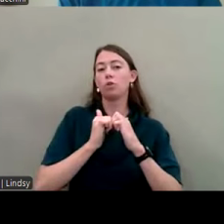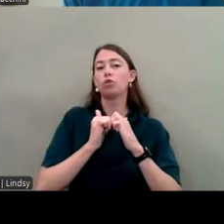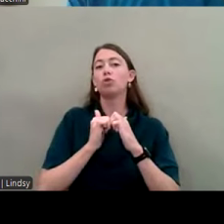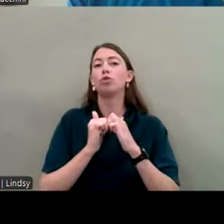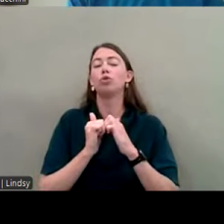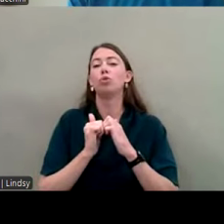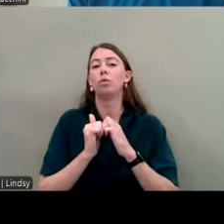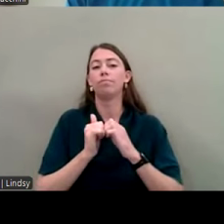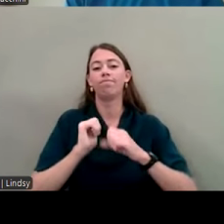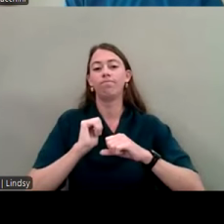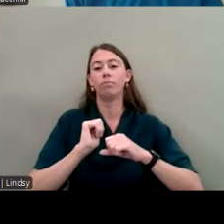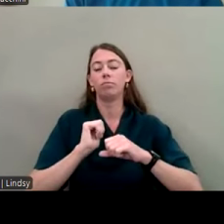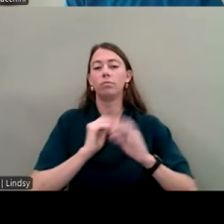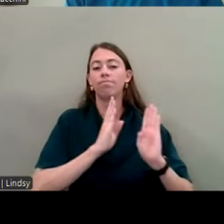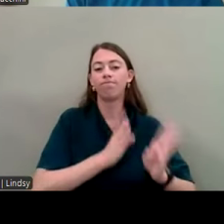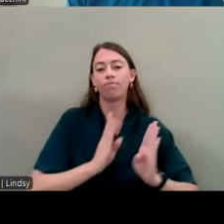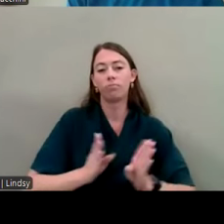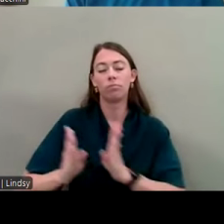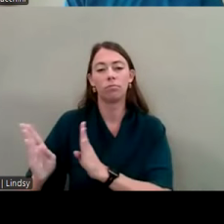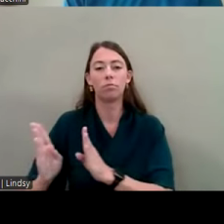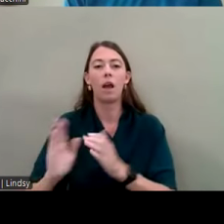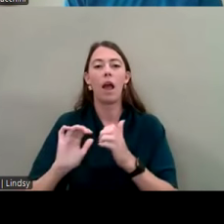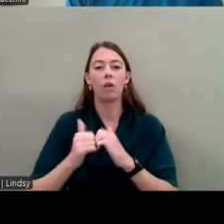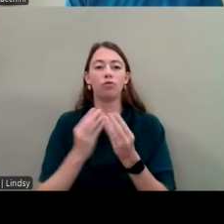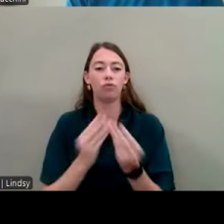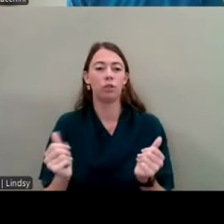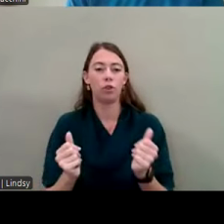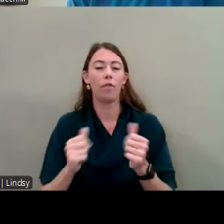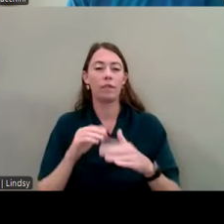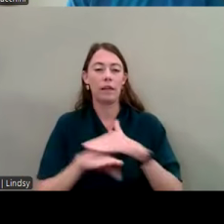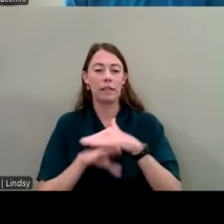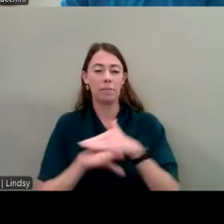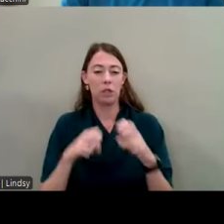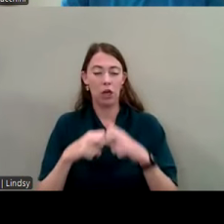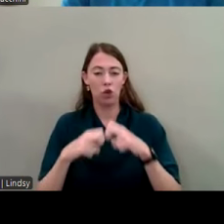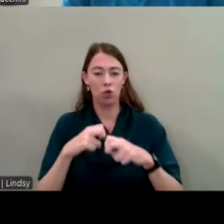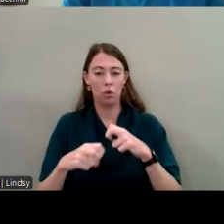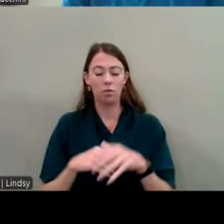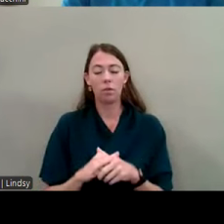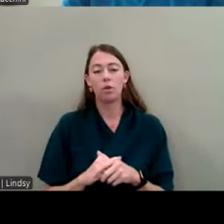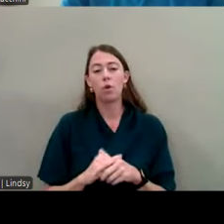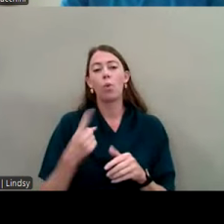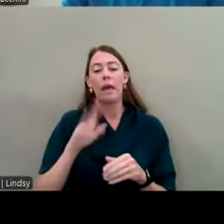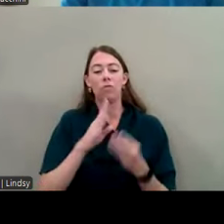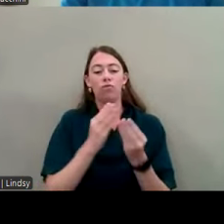the accessibility level of your website in the shortest time possible. And you do that